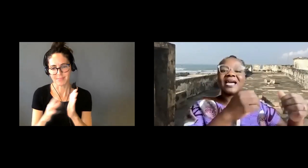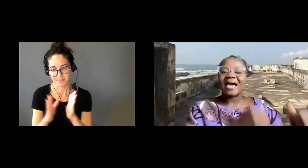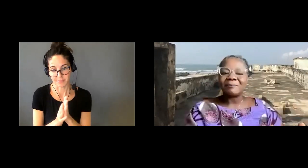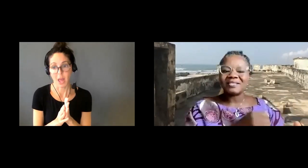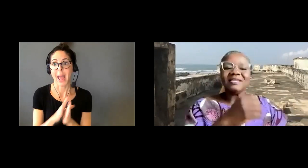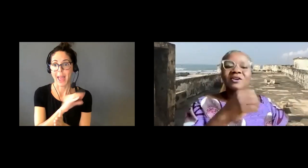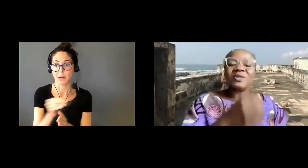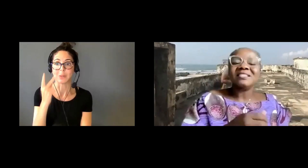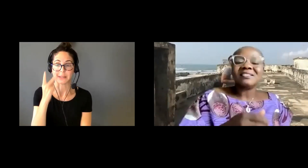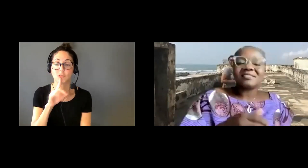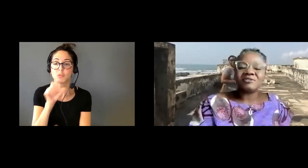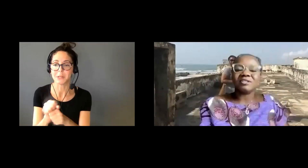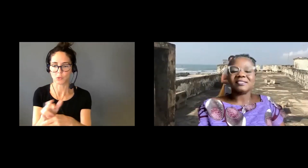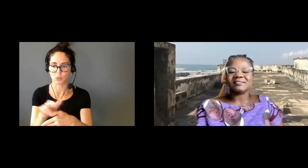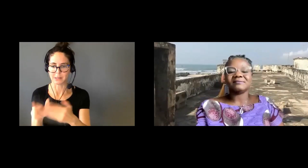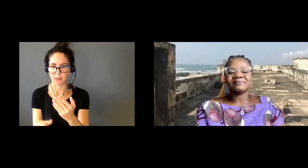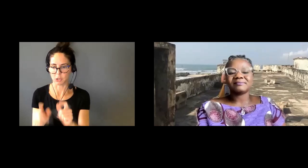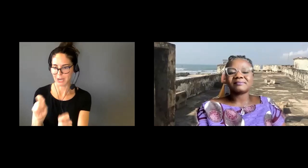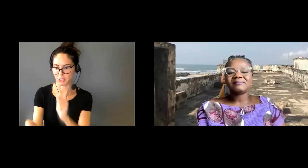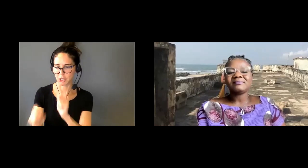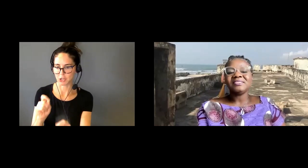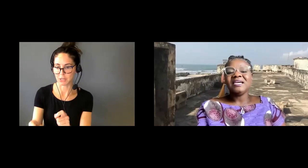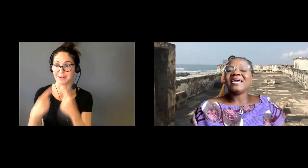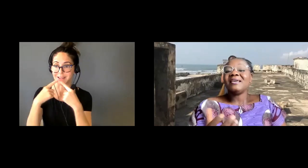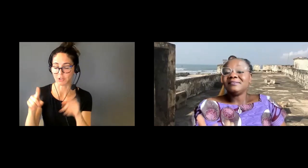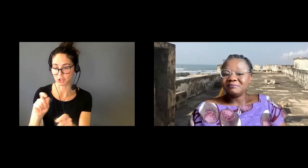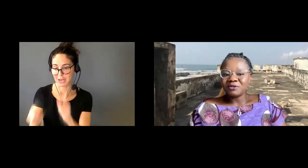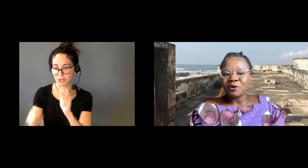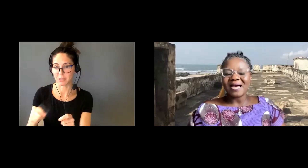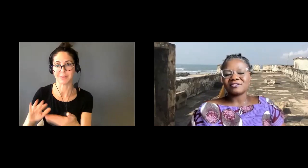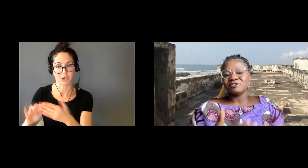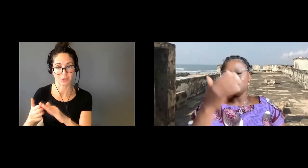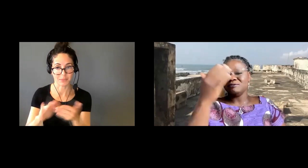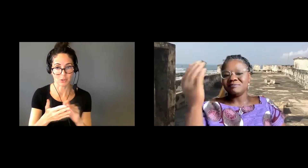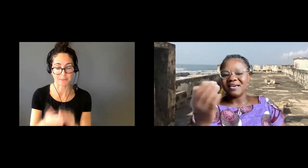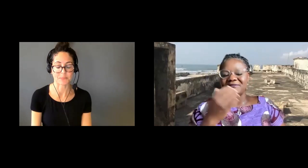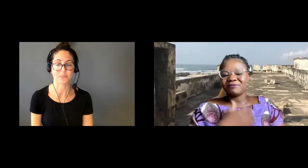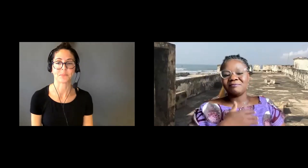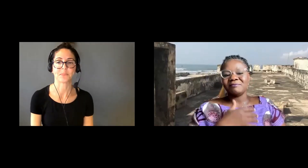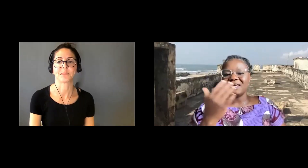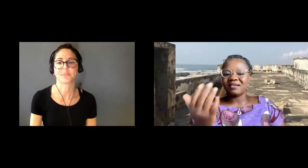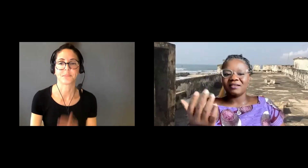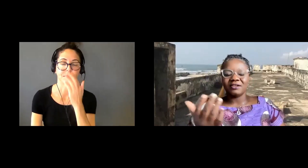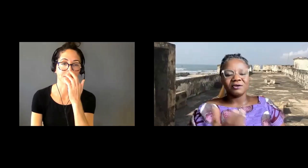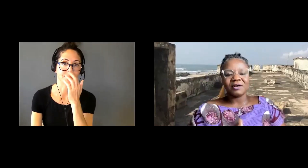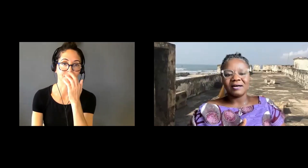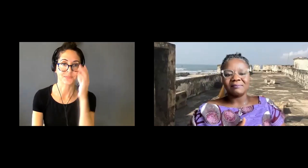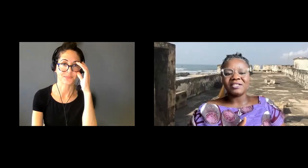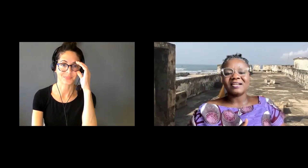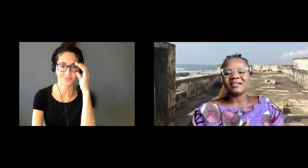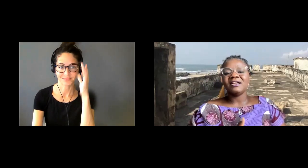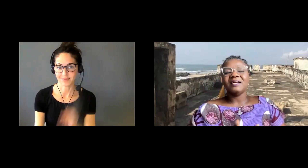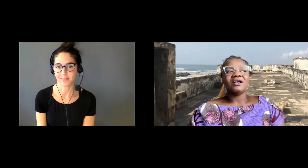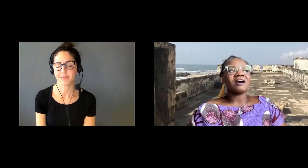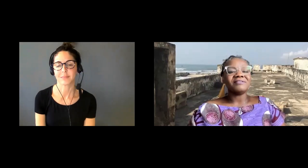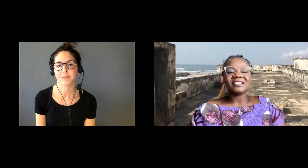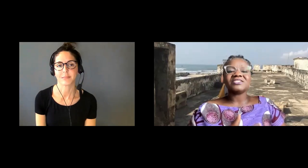happening within these communities. Again, going back to my earlier conversation,